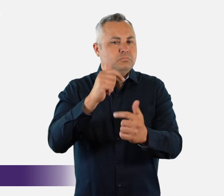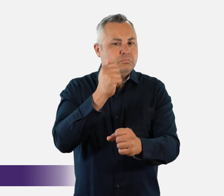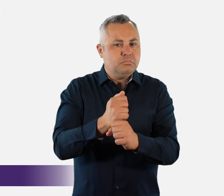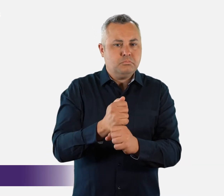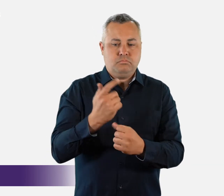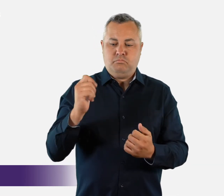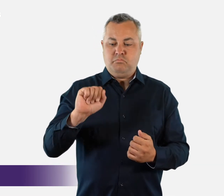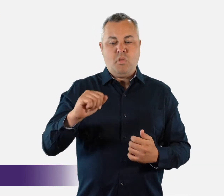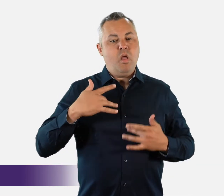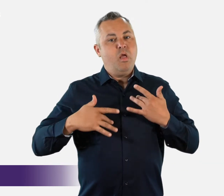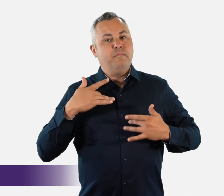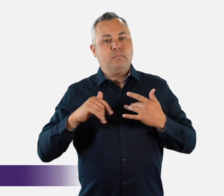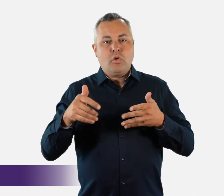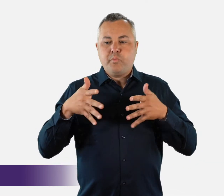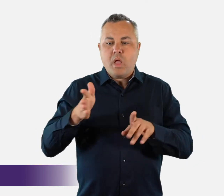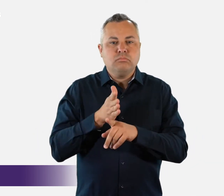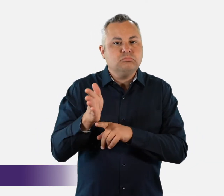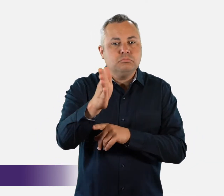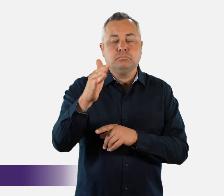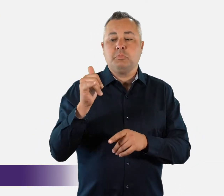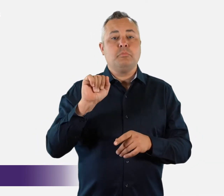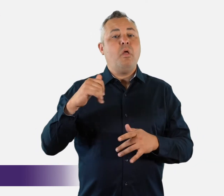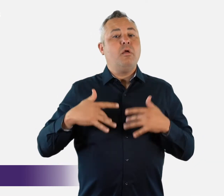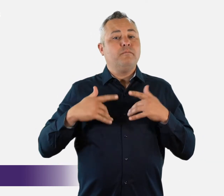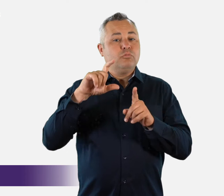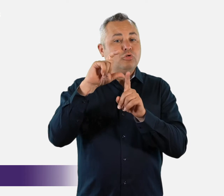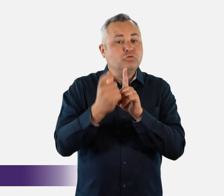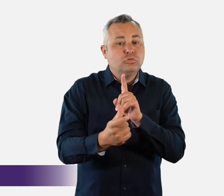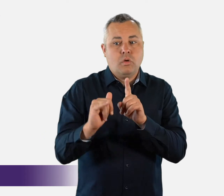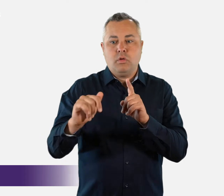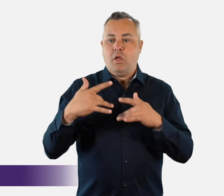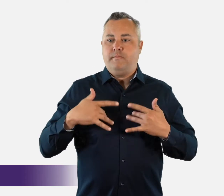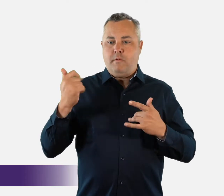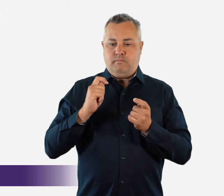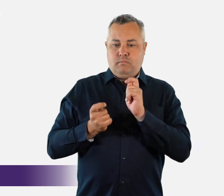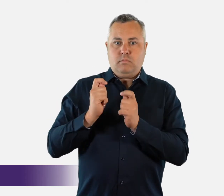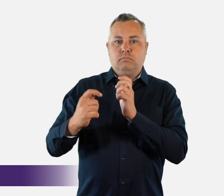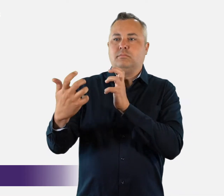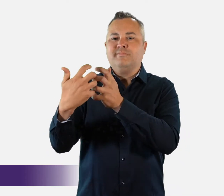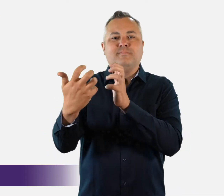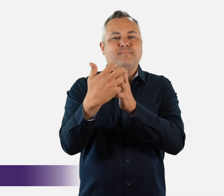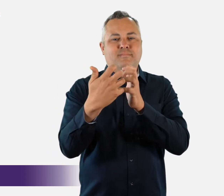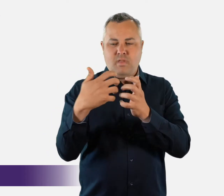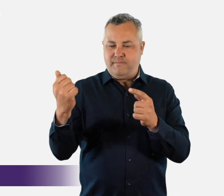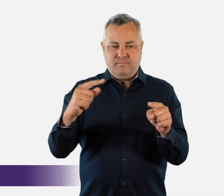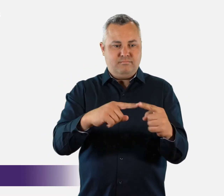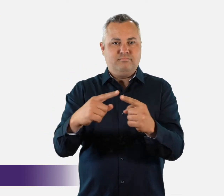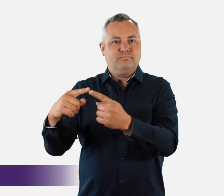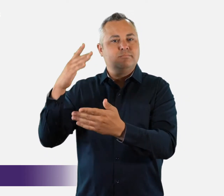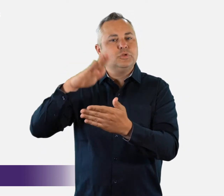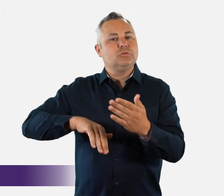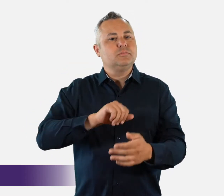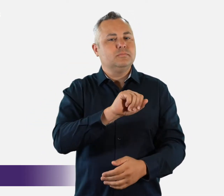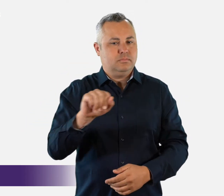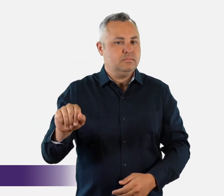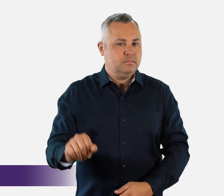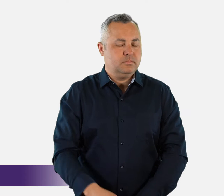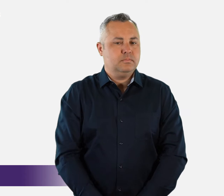including a life course perspective that examines people’s lives, structural contexts and social change.